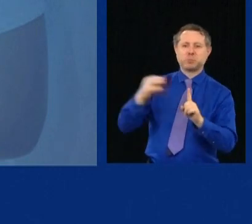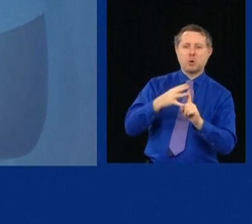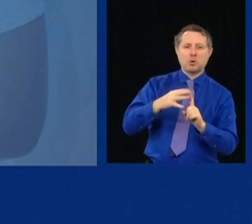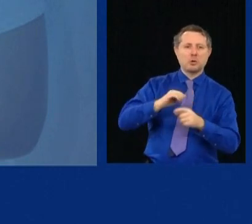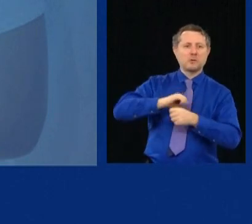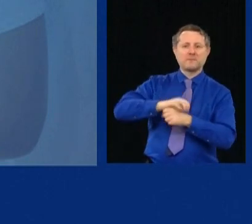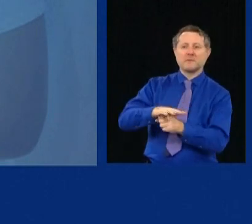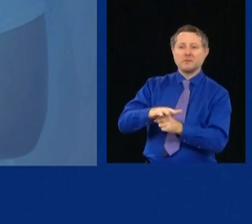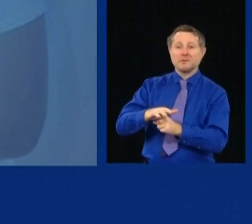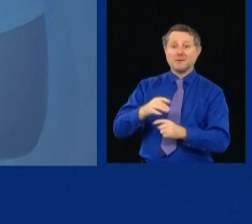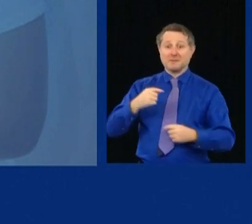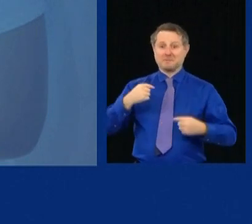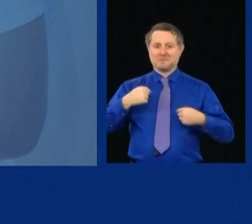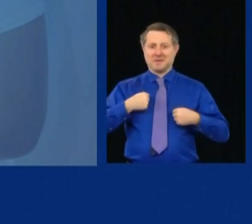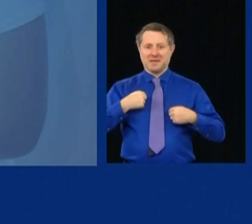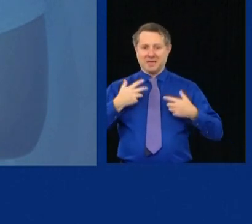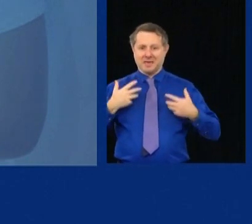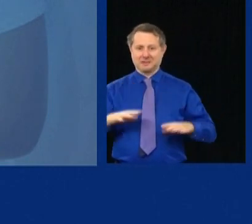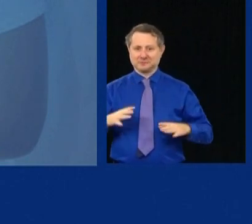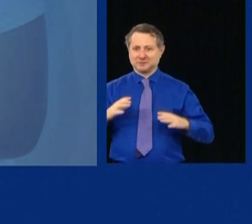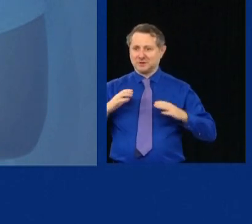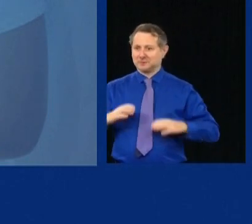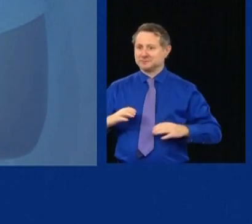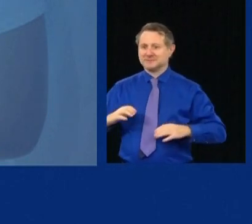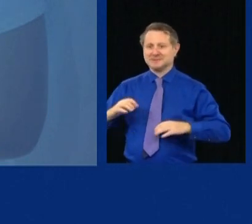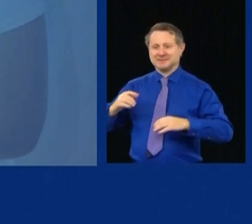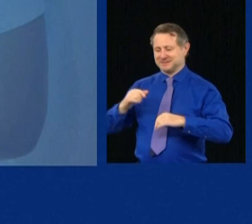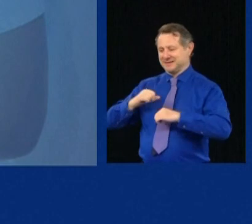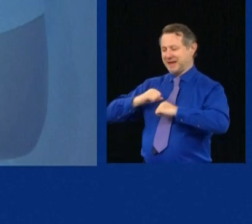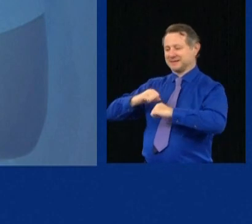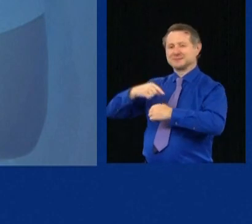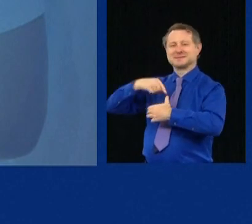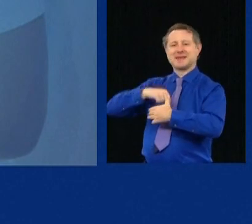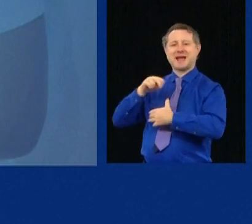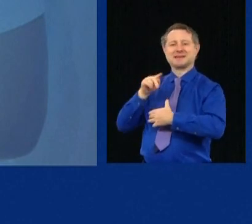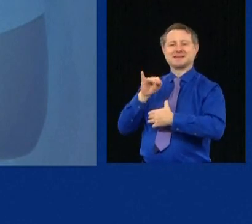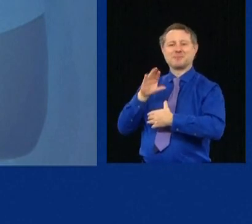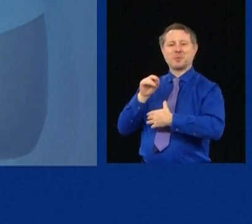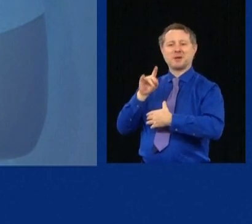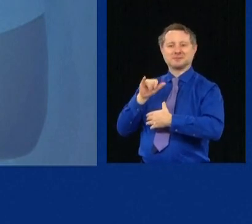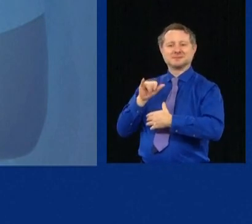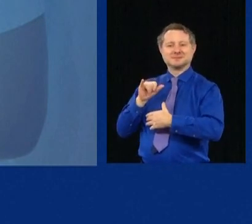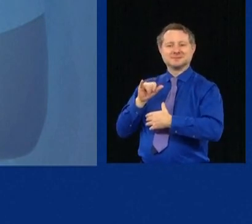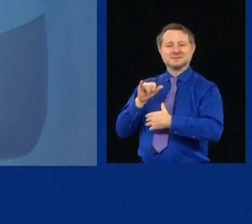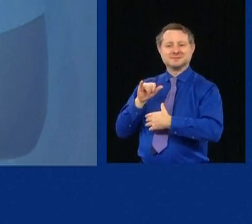CHILDREN WHO WERE EXPOSED TO THE COVID VIRUS AND ACTUALLY NOW